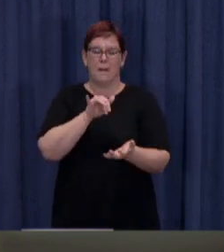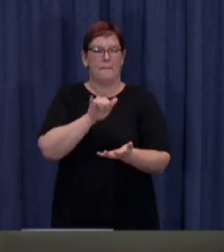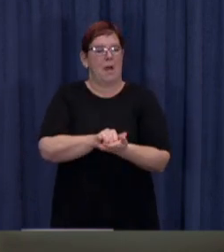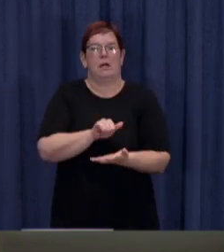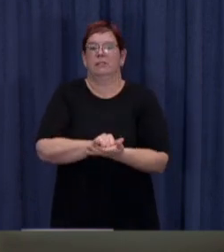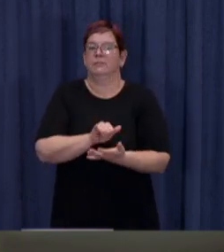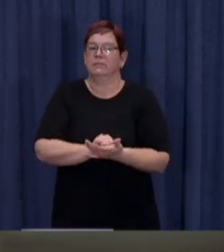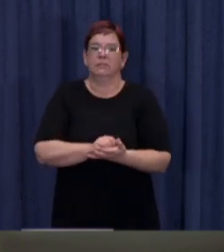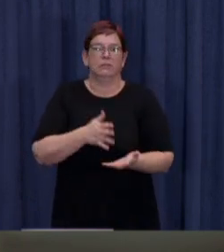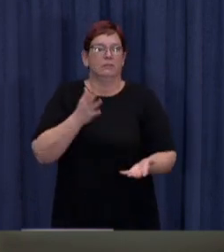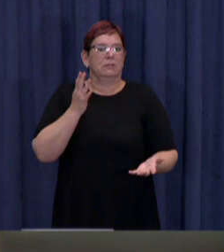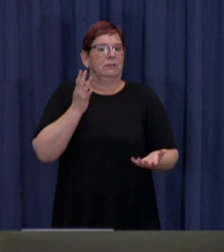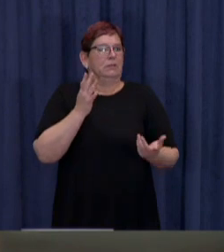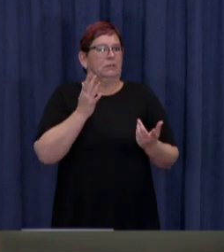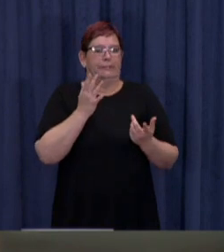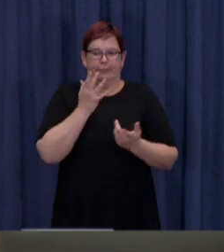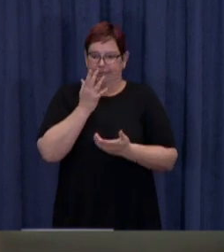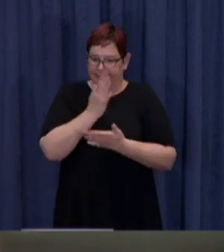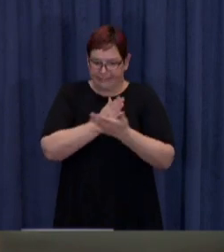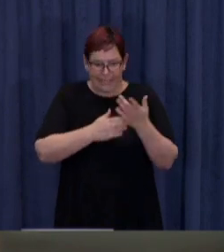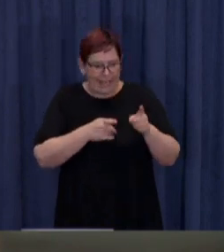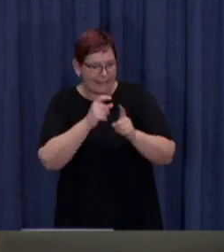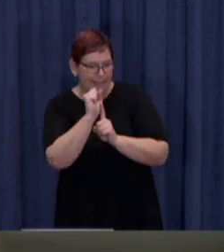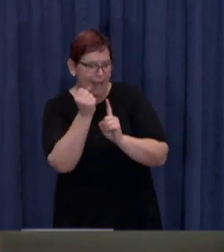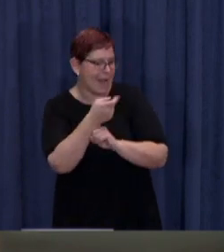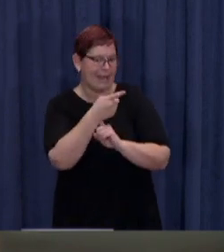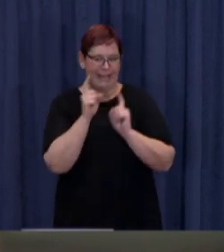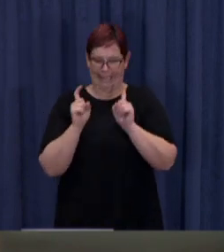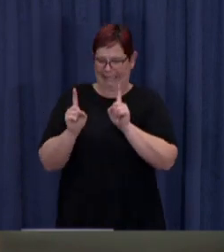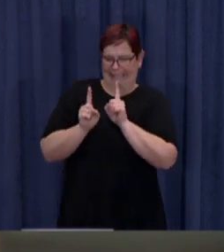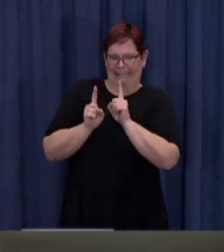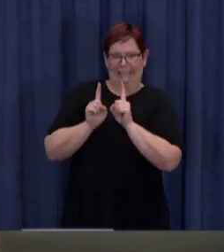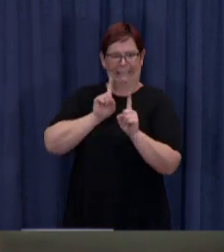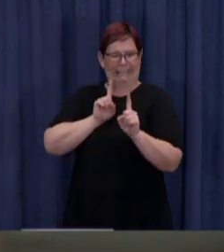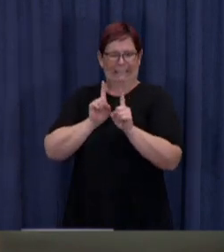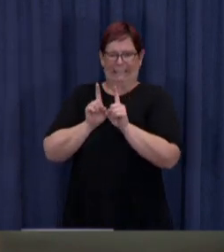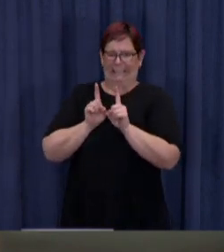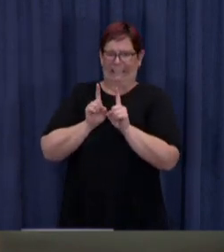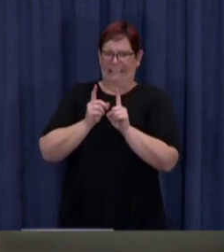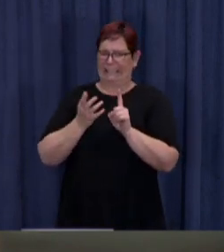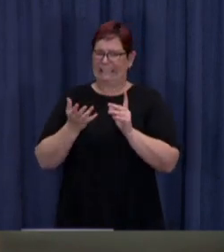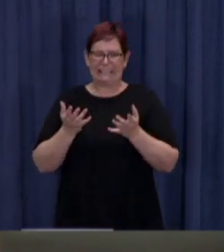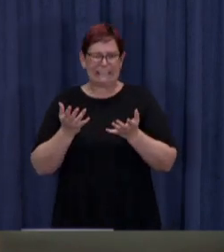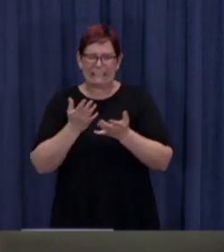shoulder-to-shoulder and so I think those people were the ones on the call today that we're saying probably best we shut it down because I